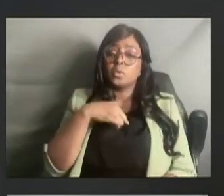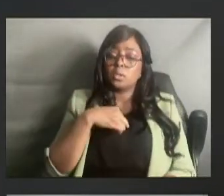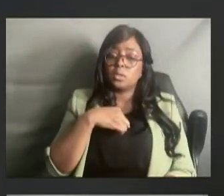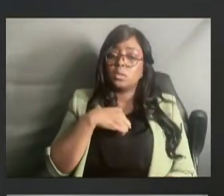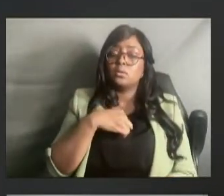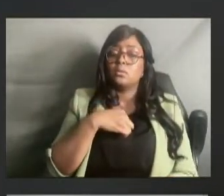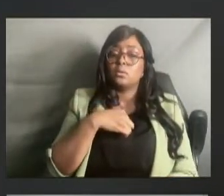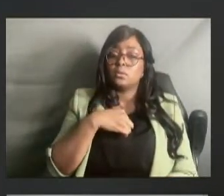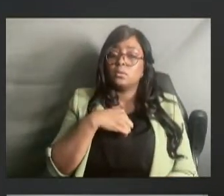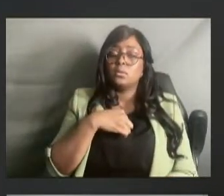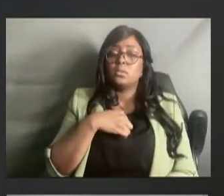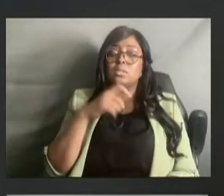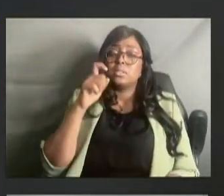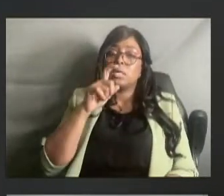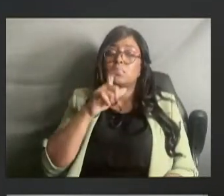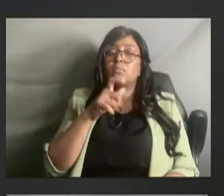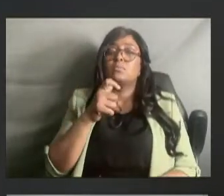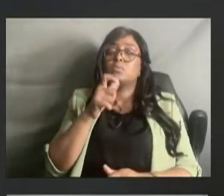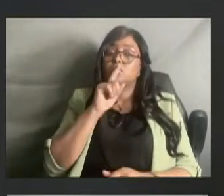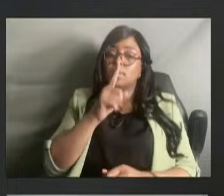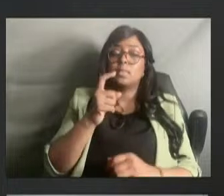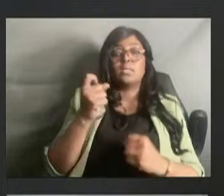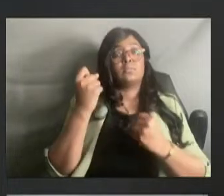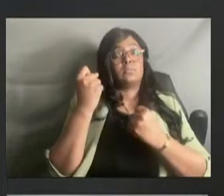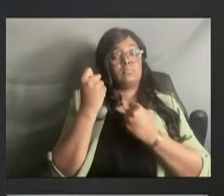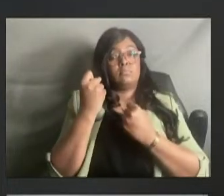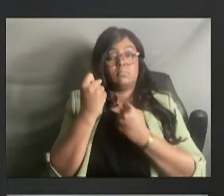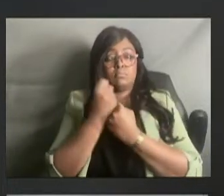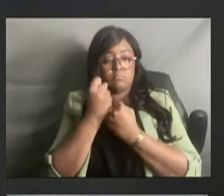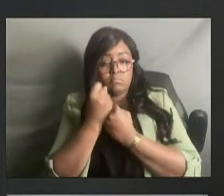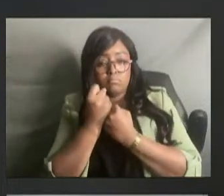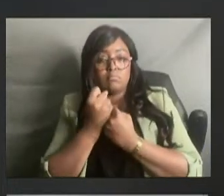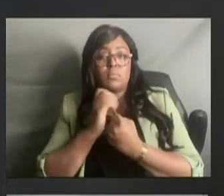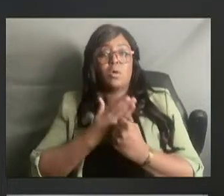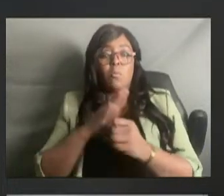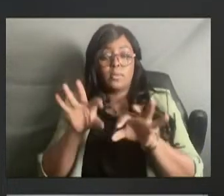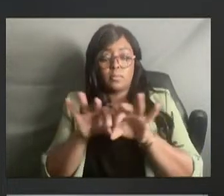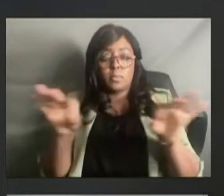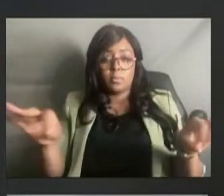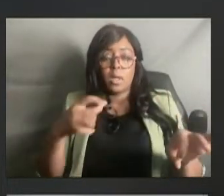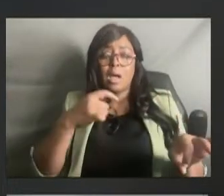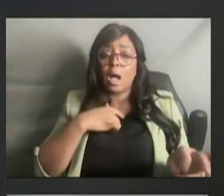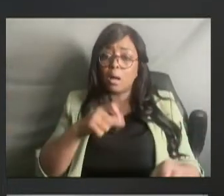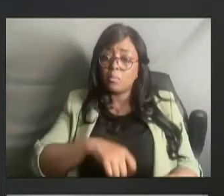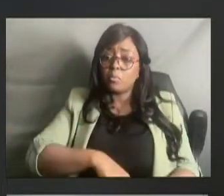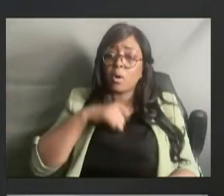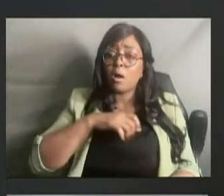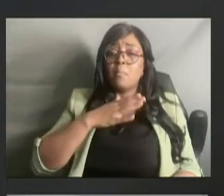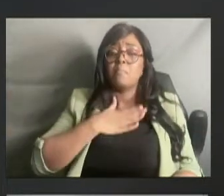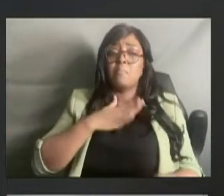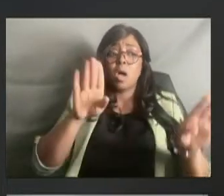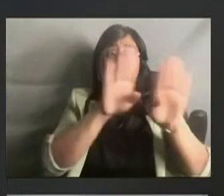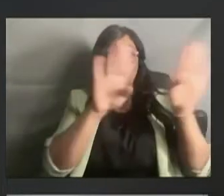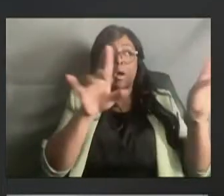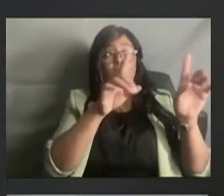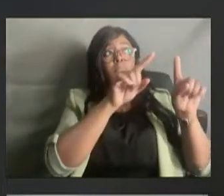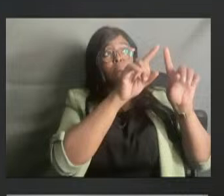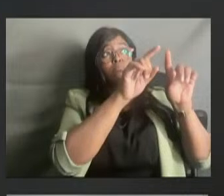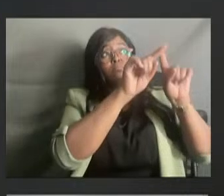goals for the future. We are need to be able to stand behind